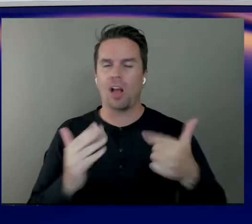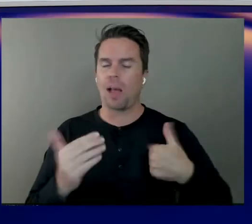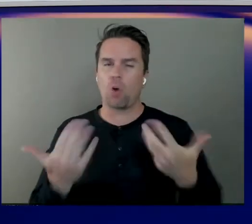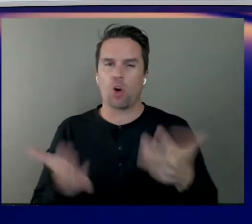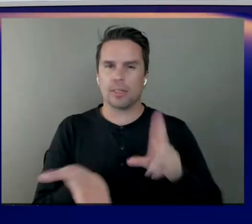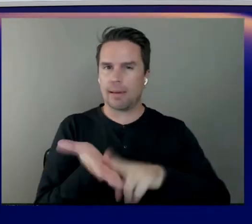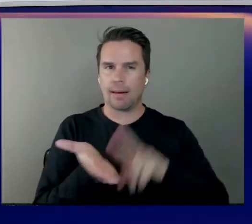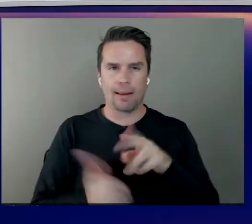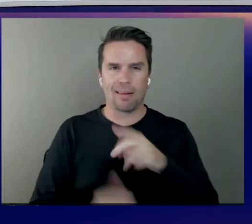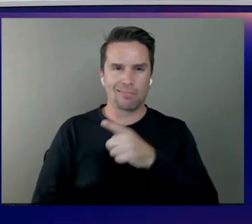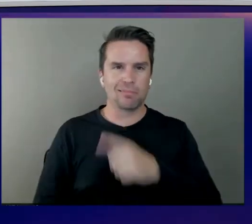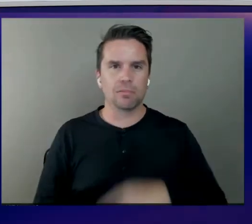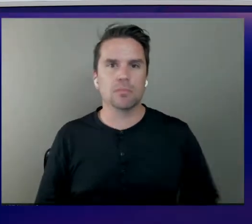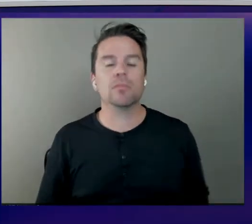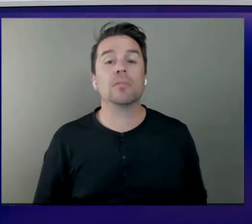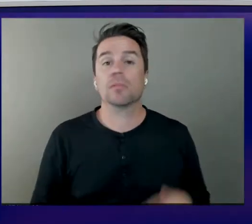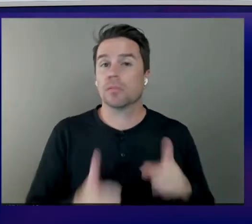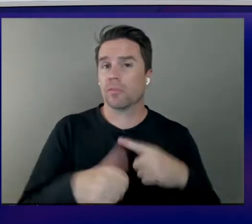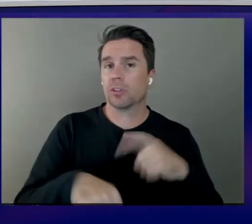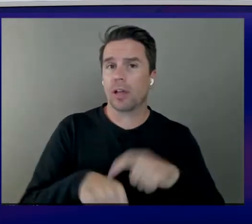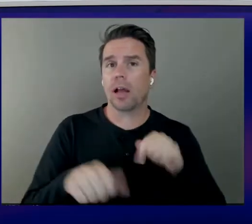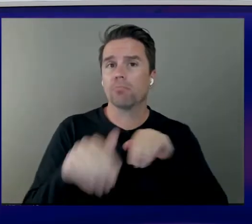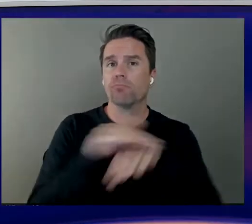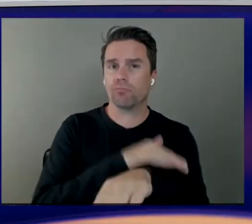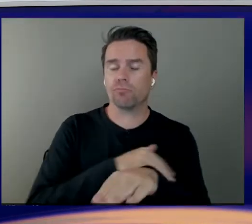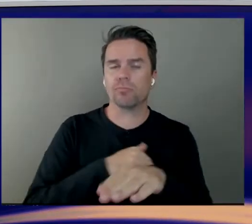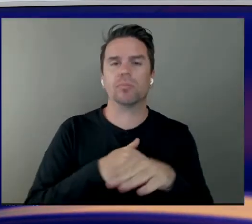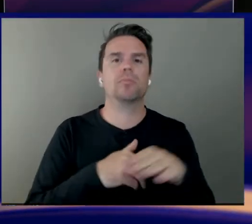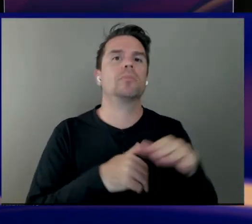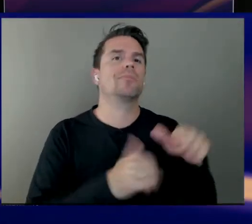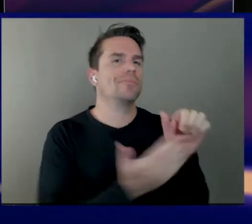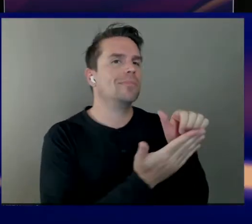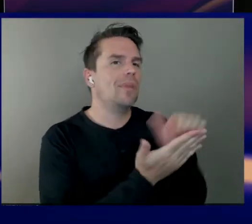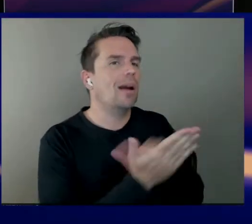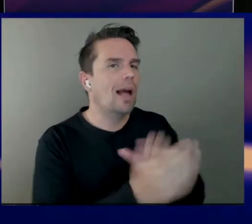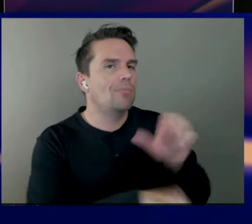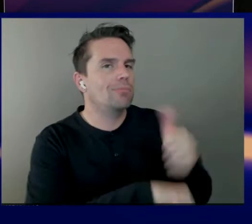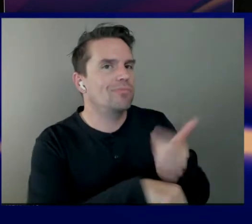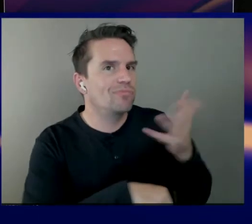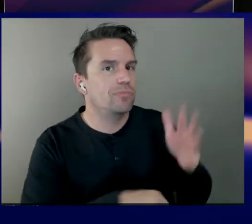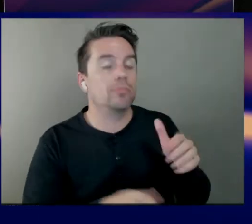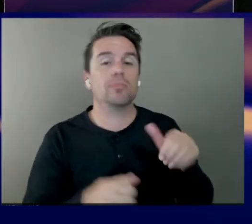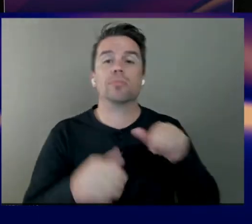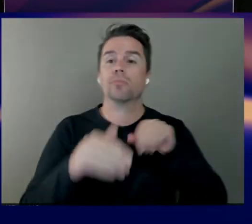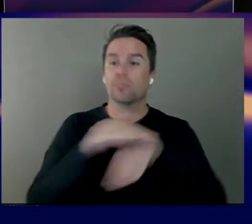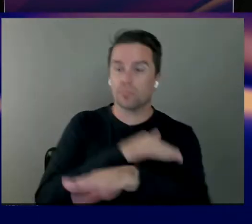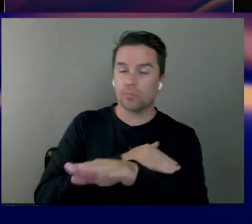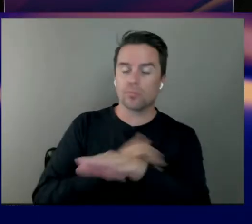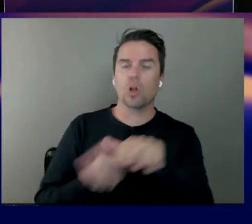The first time when you come in, after you create an account it brings you to your learning dashboard, but if you have an anything yet,